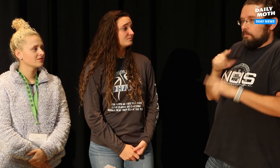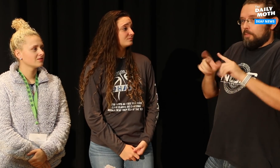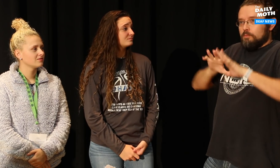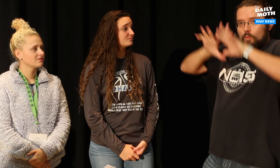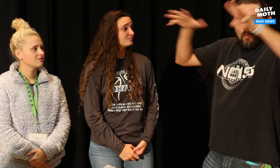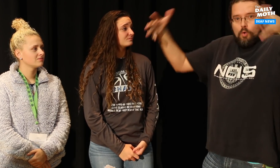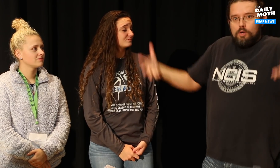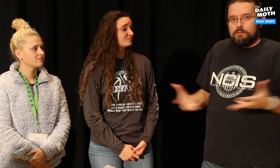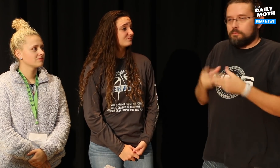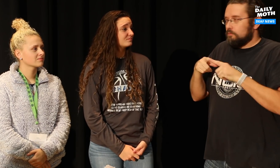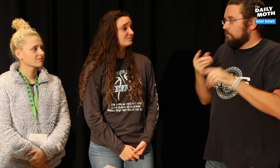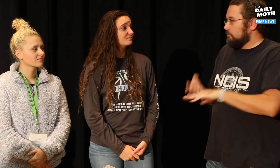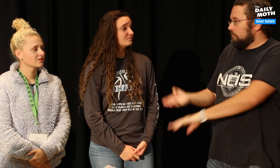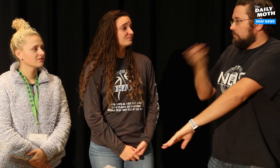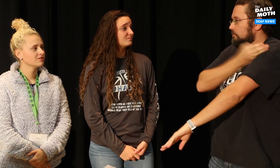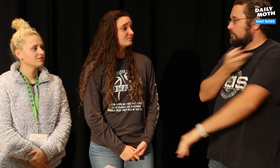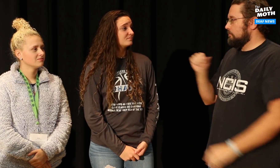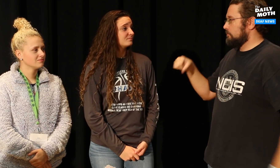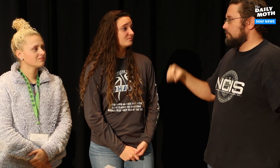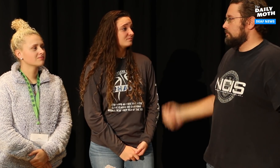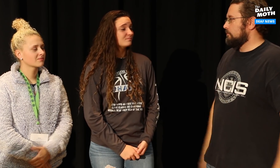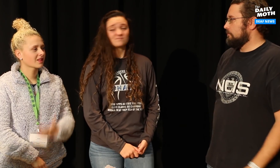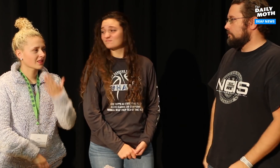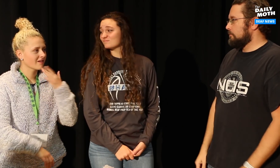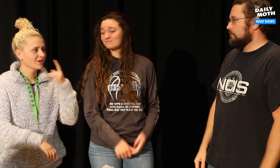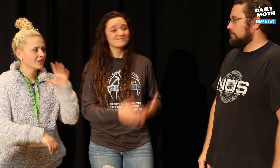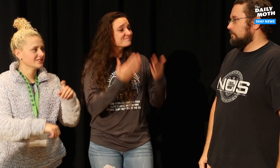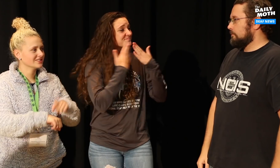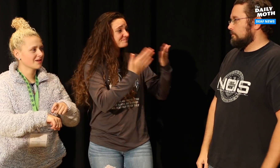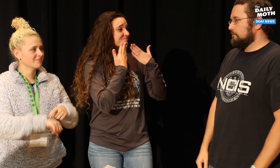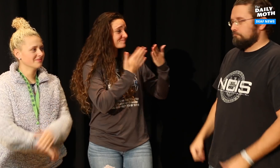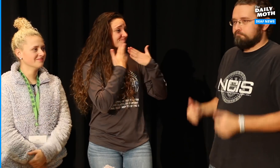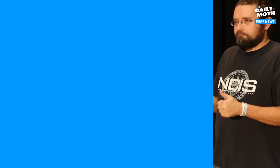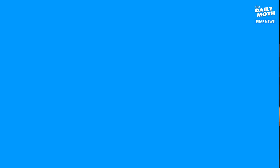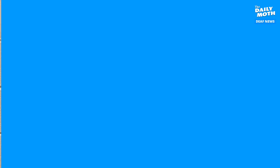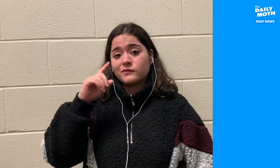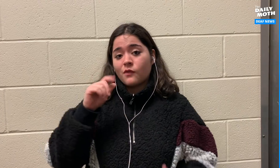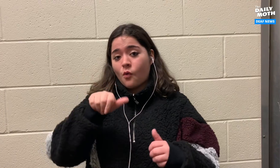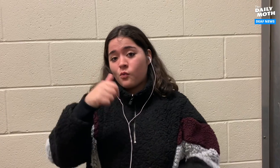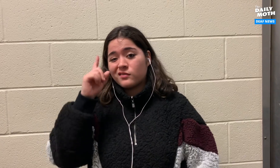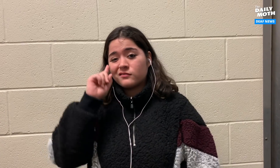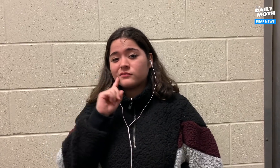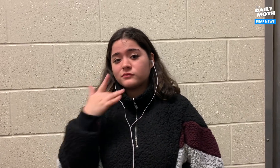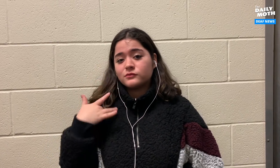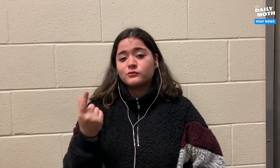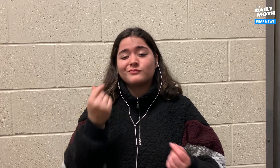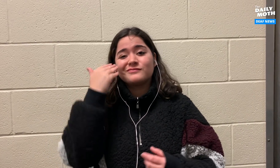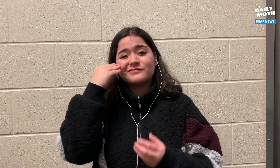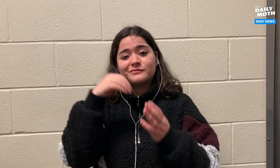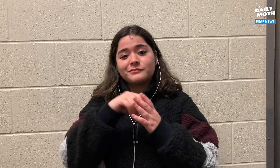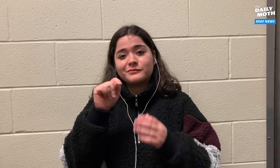and to make the world a better place. Thank you for your time. Here’s another Deaf Bing.